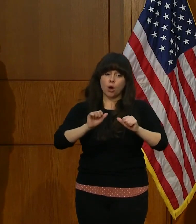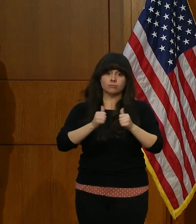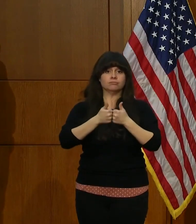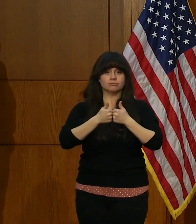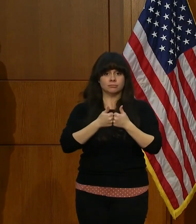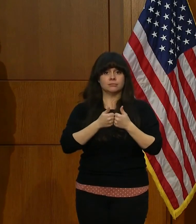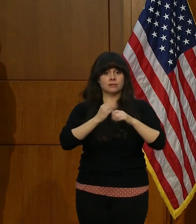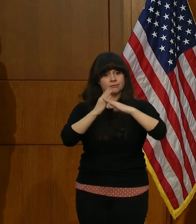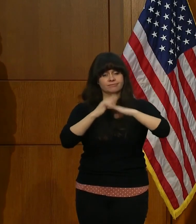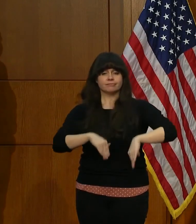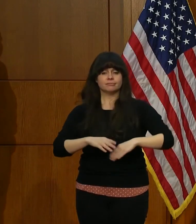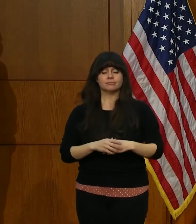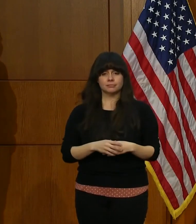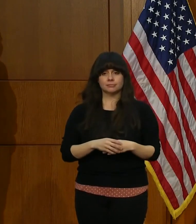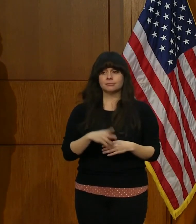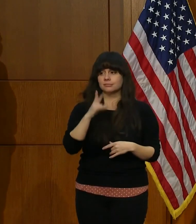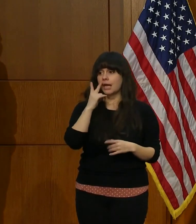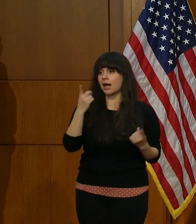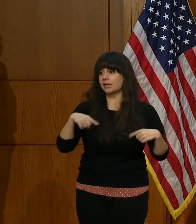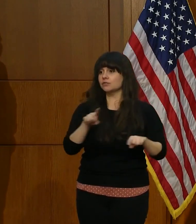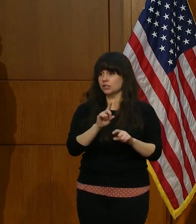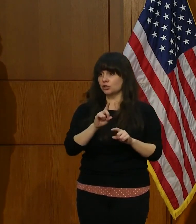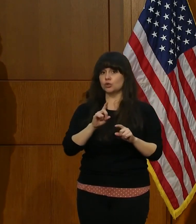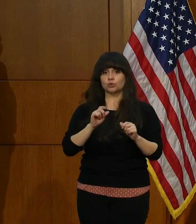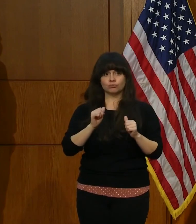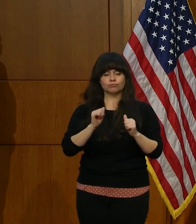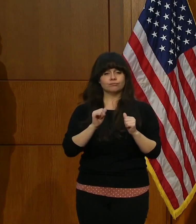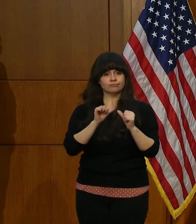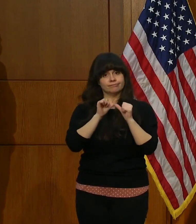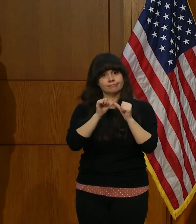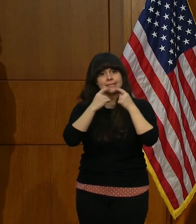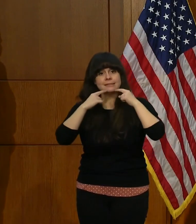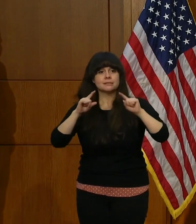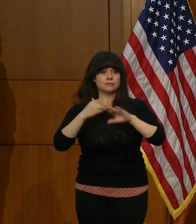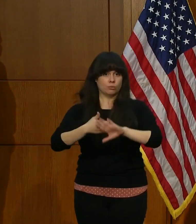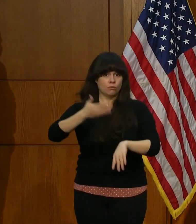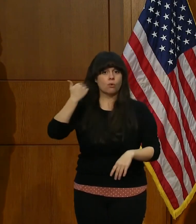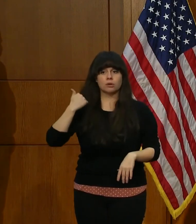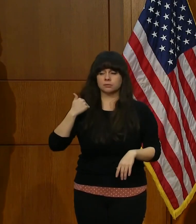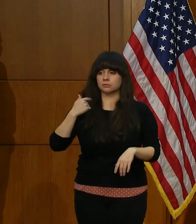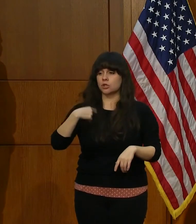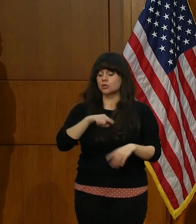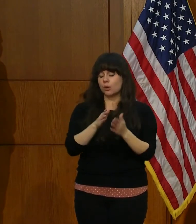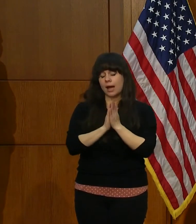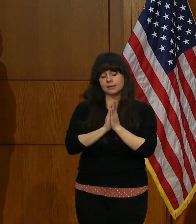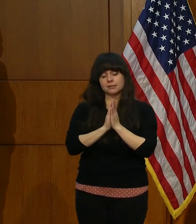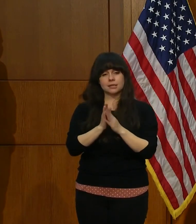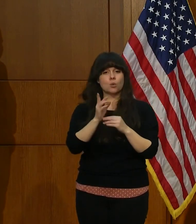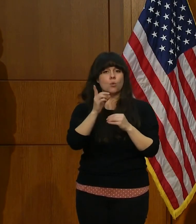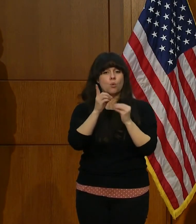KNOW WHAT YOU'RE CAPABLE BLOW. AND I'VE SEEN YOU RISE TO MEET